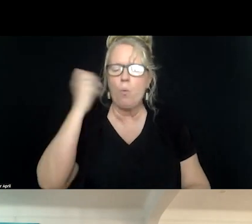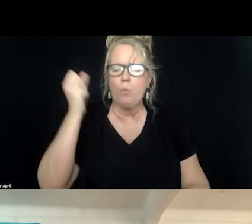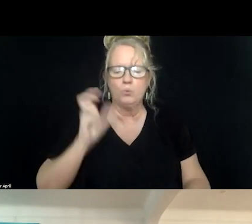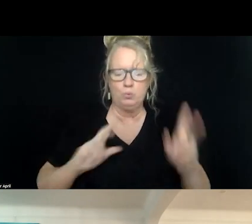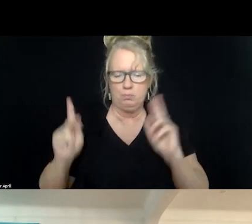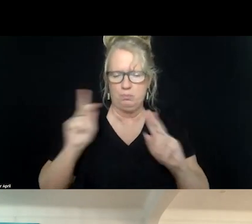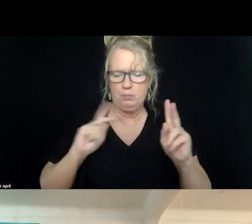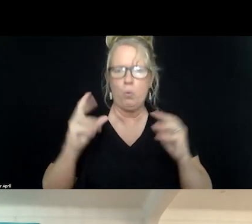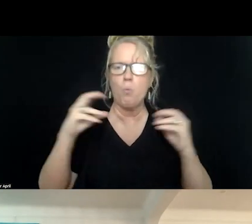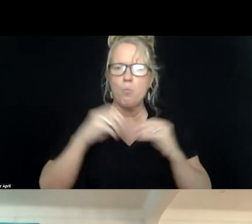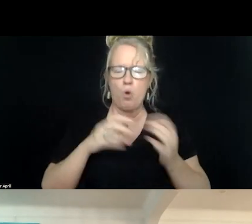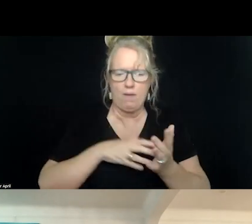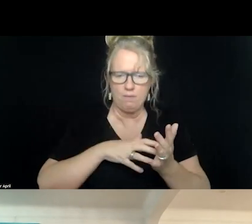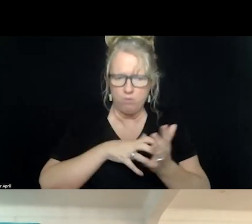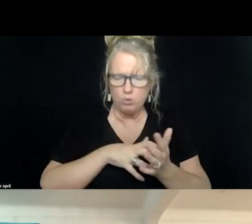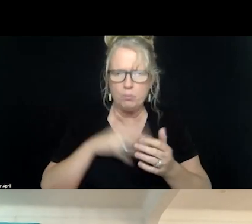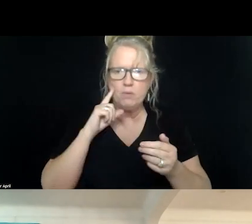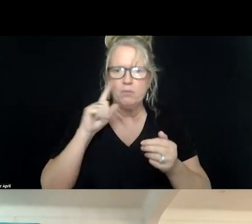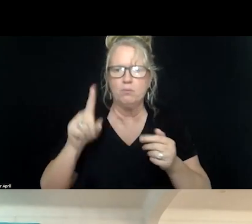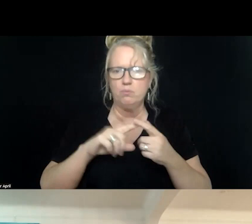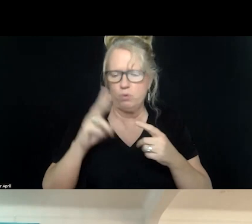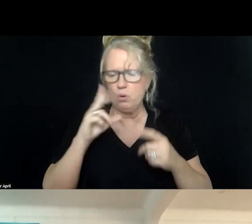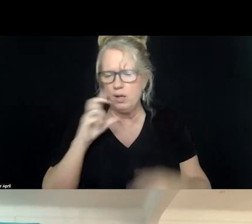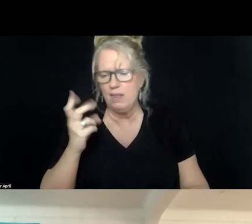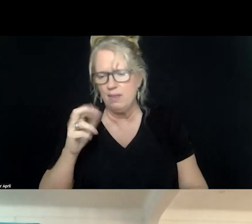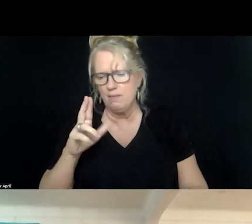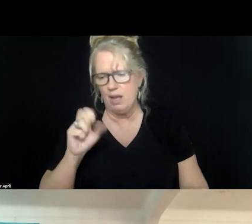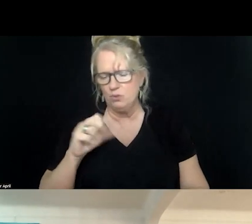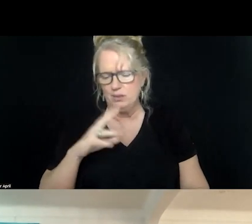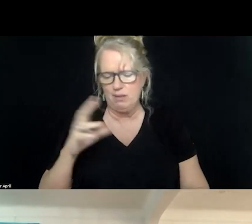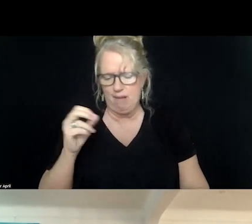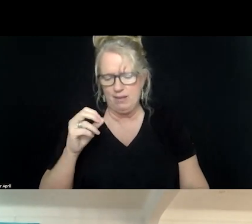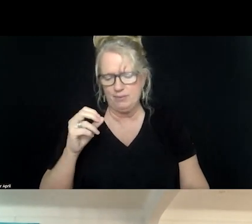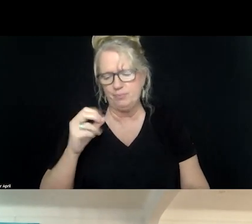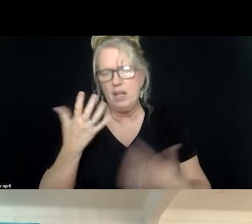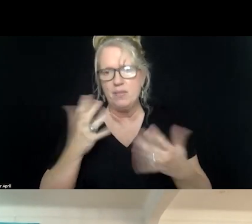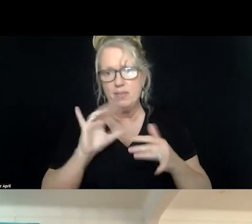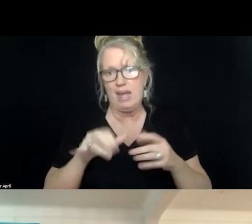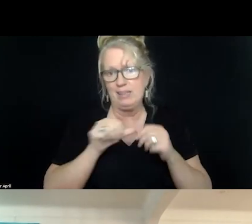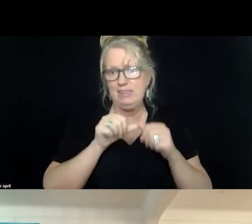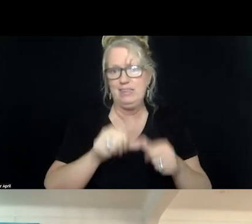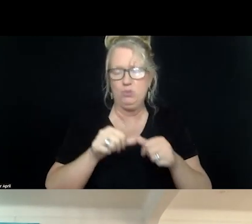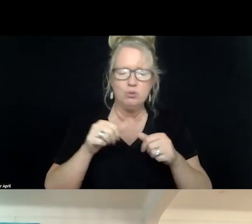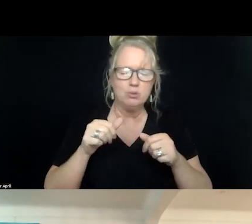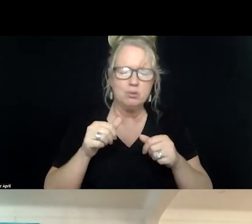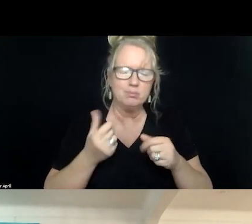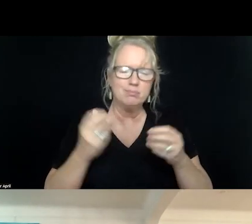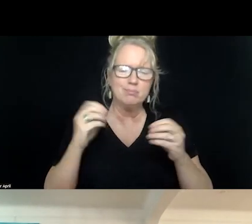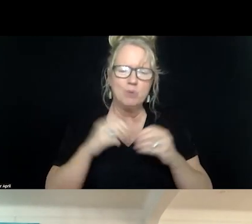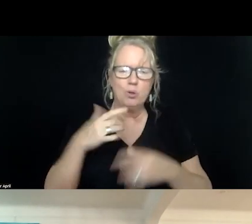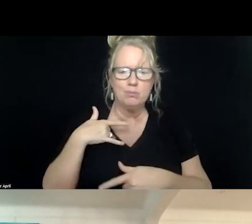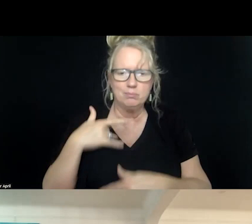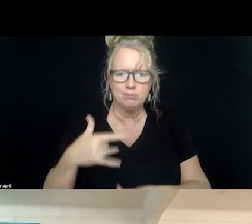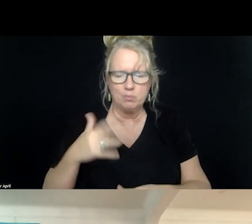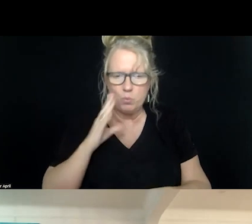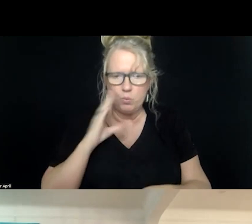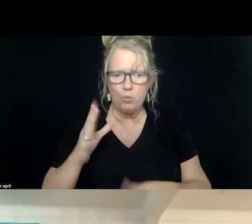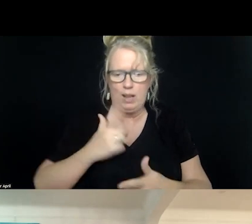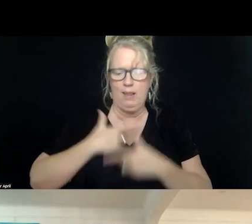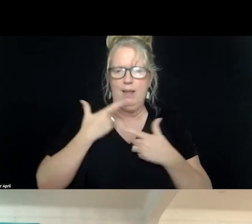MORE VULNERABLE TO THE VIRUS, BUT MORE APT TO LIVE ALONE.